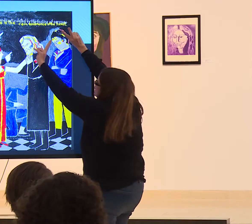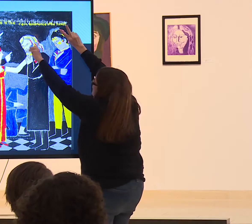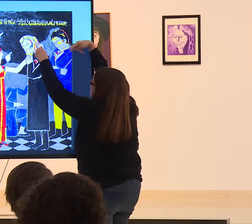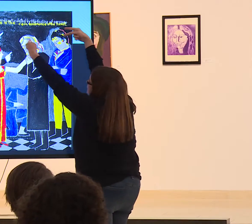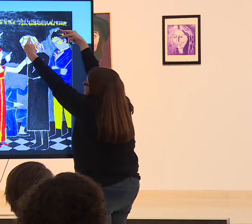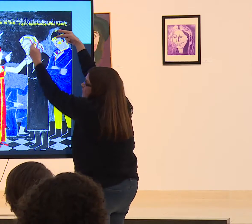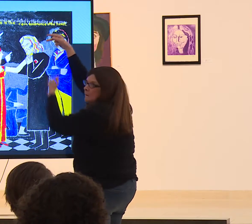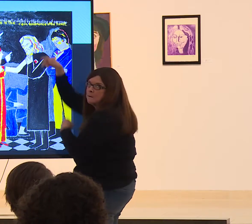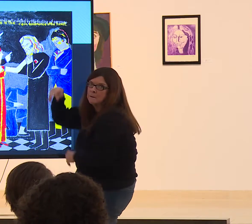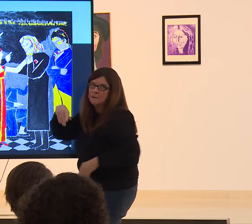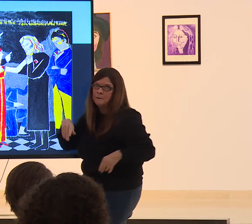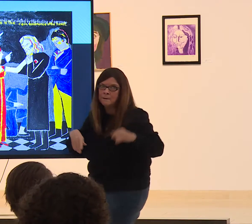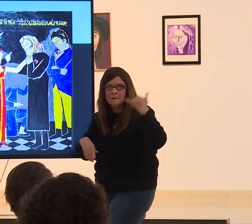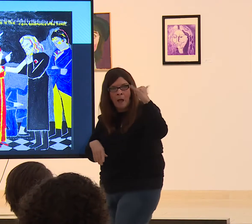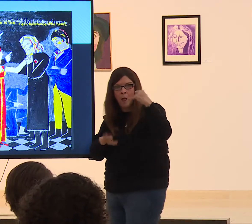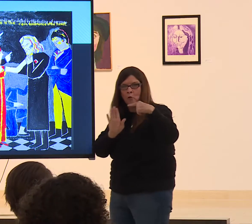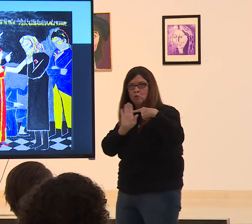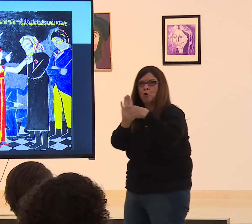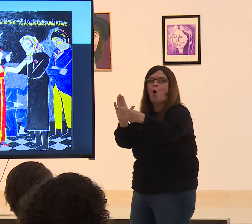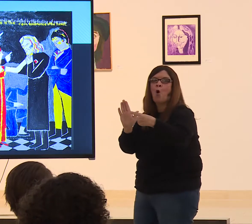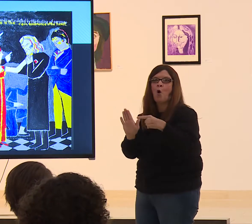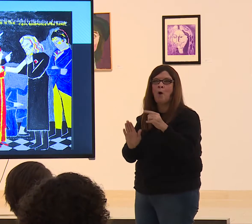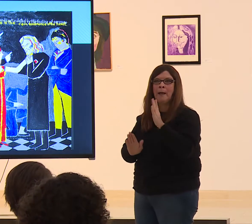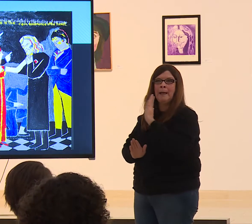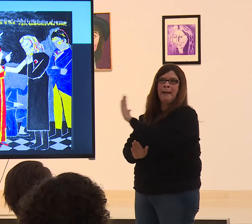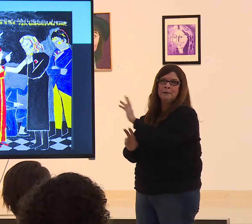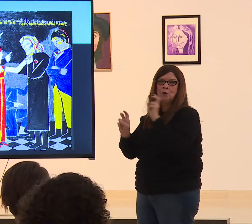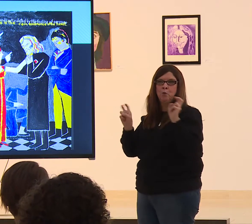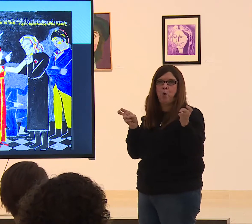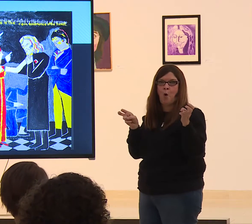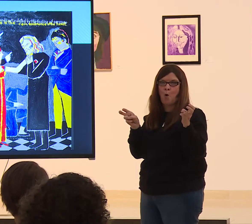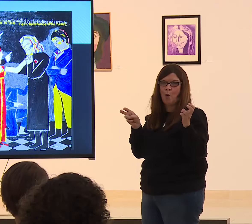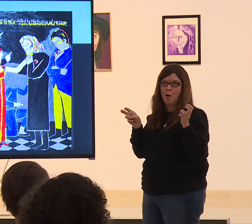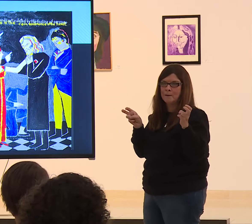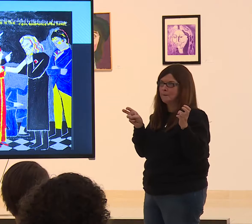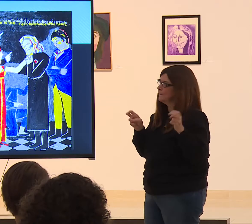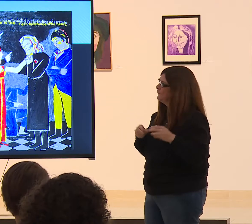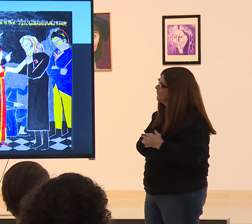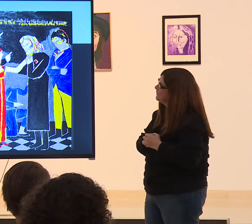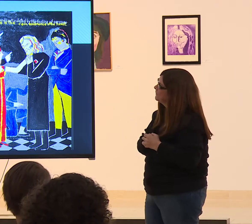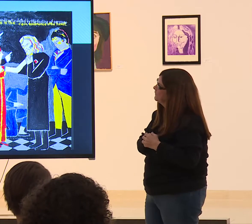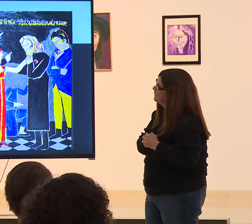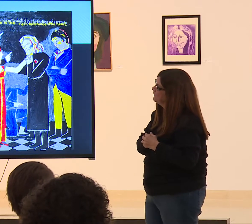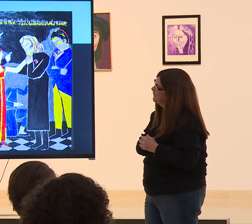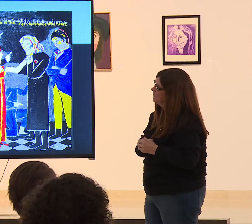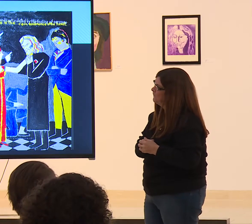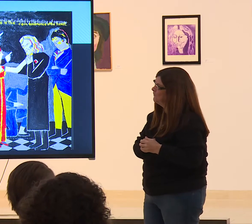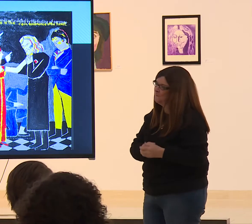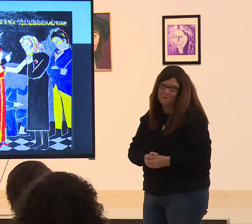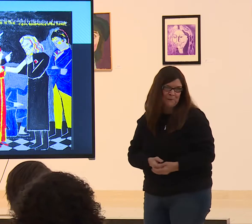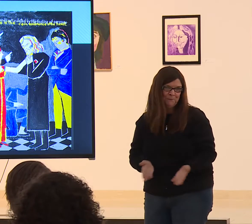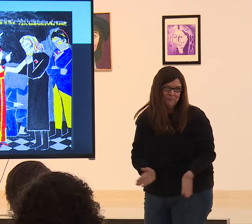And I support Massieu and his quote instead.